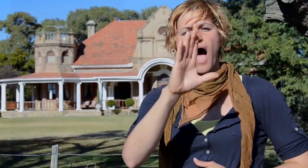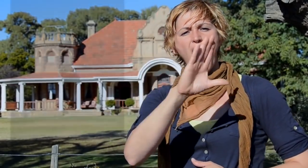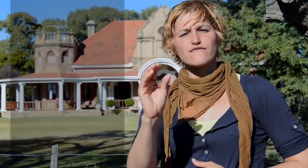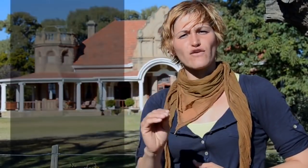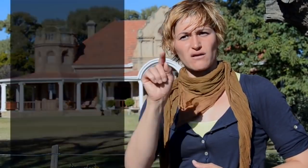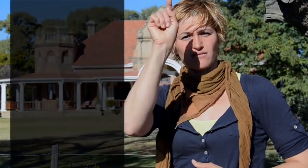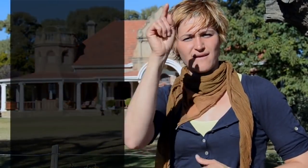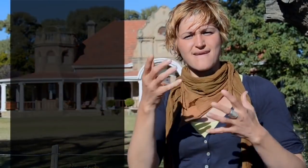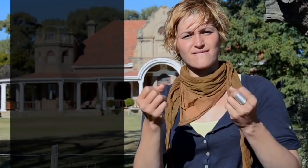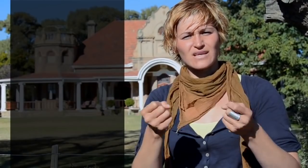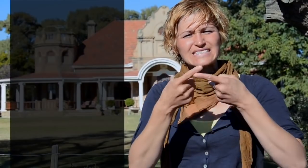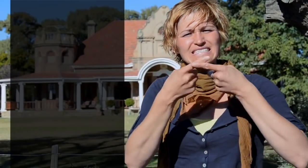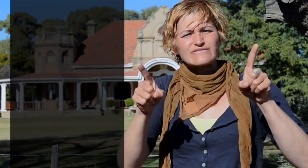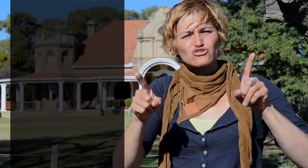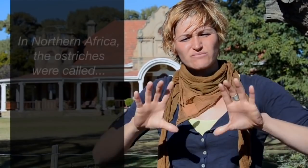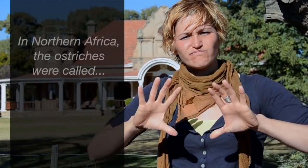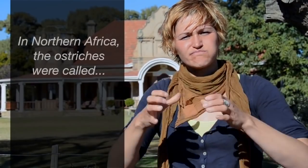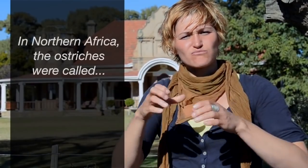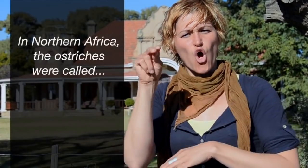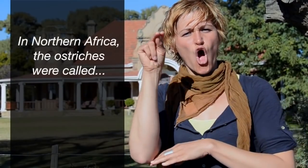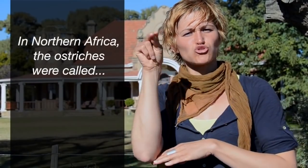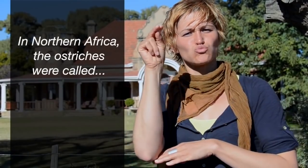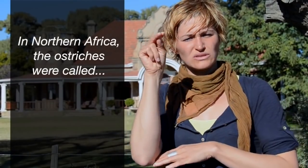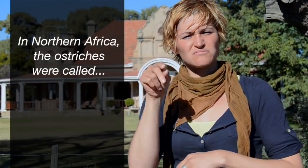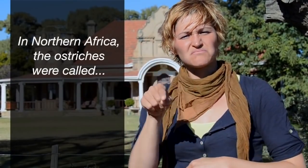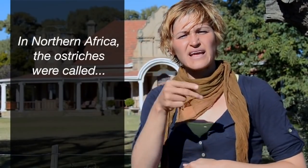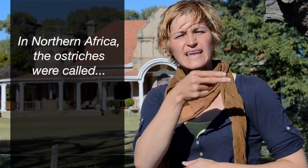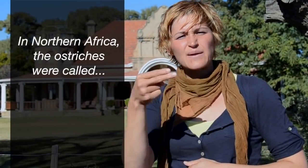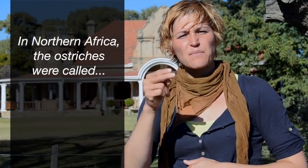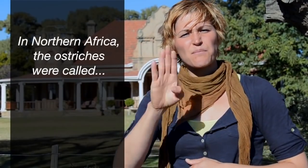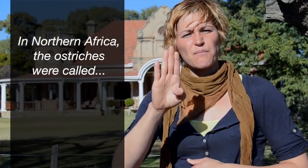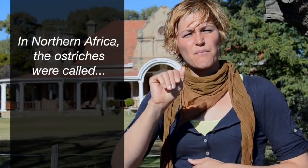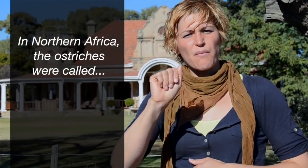up with an idea of using Northern Africa’s